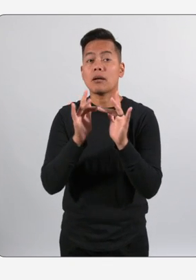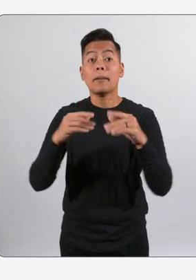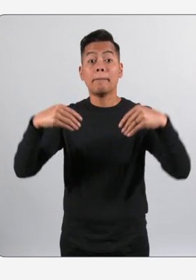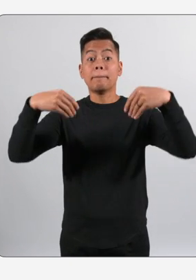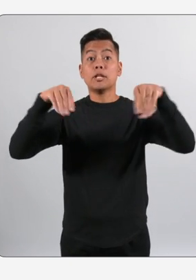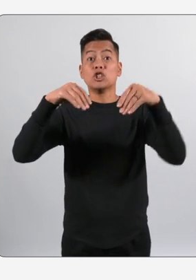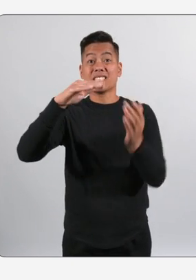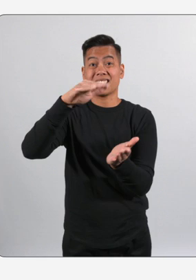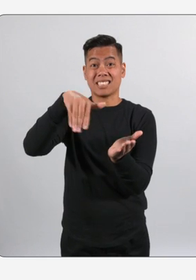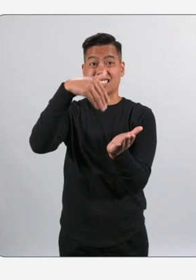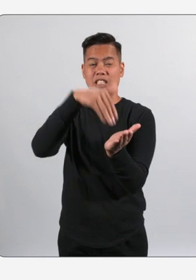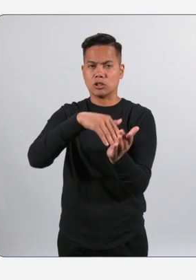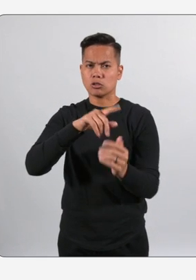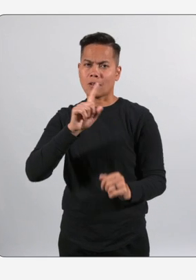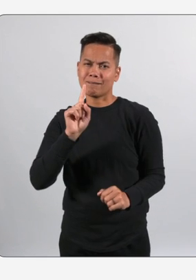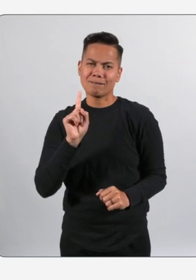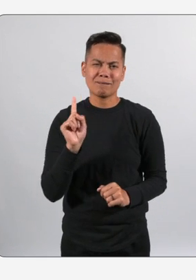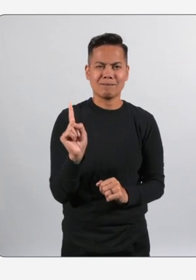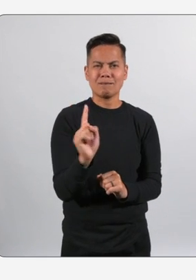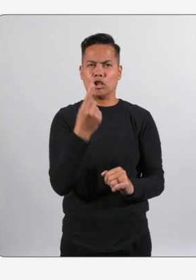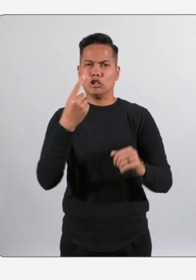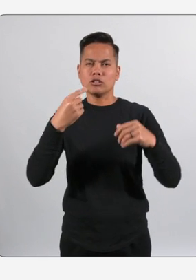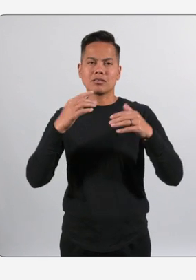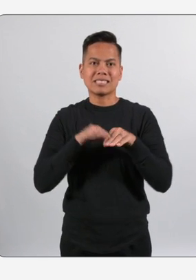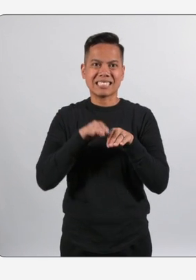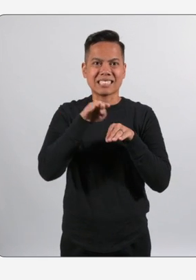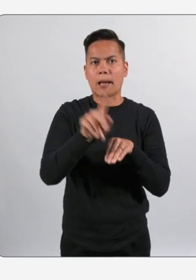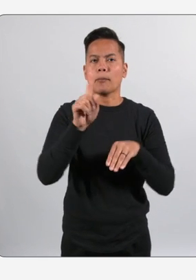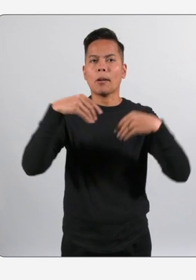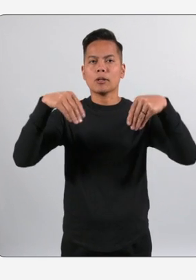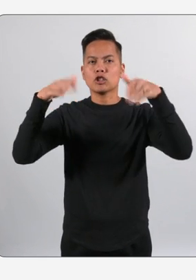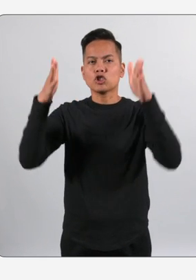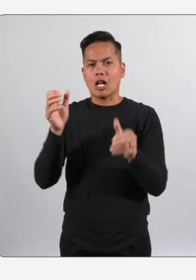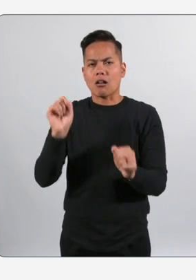step for retailers to reach consumers and then use AI powered ads solutions